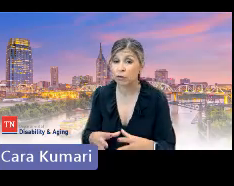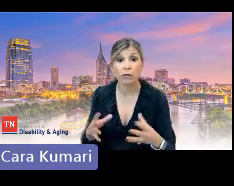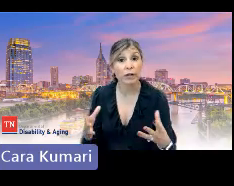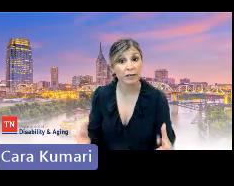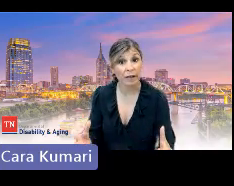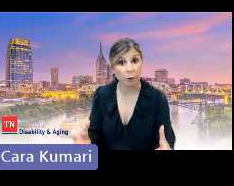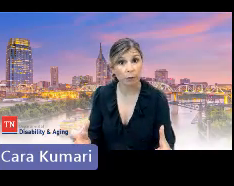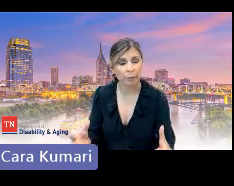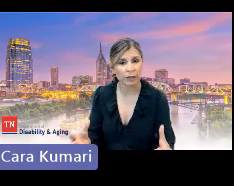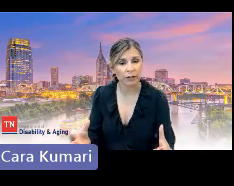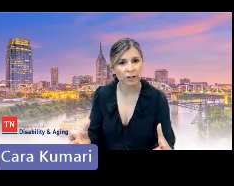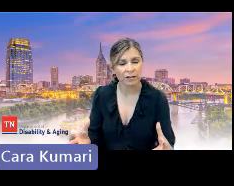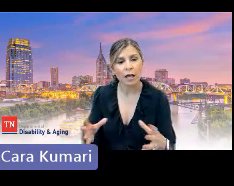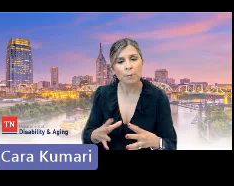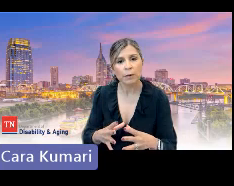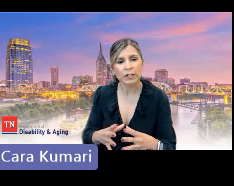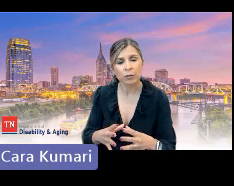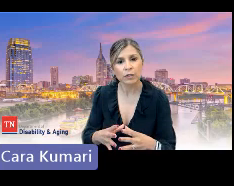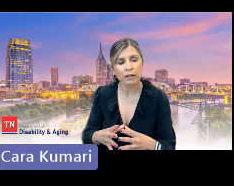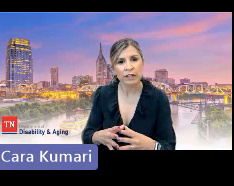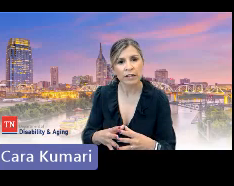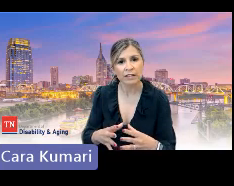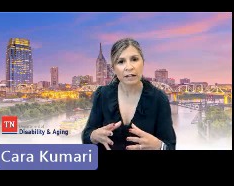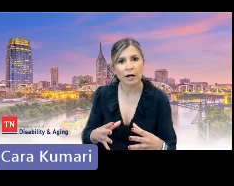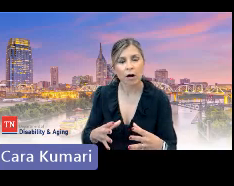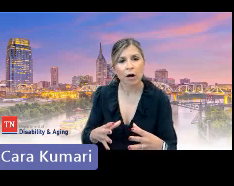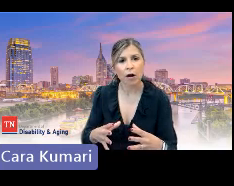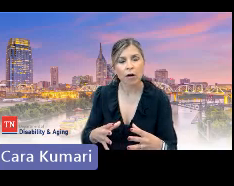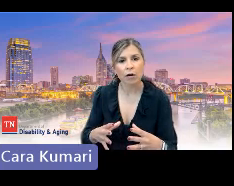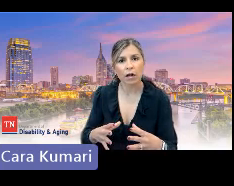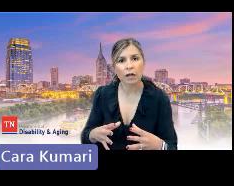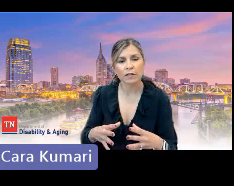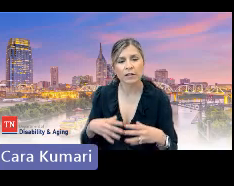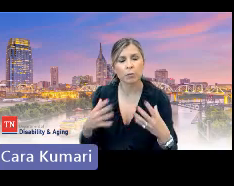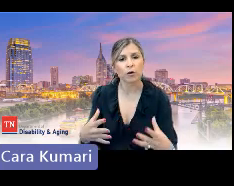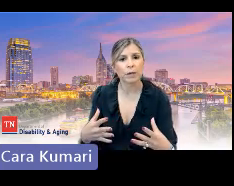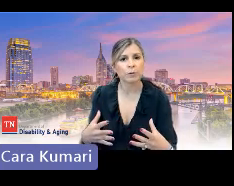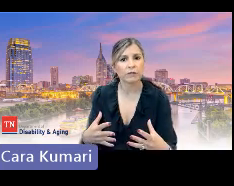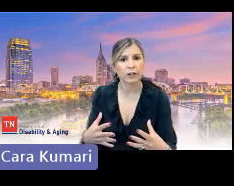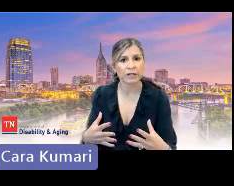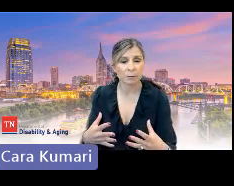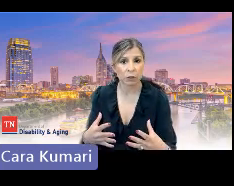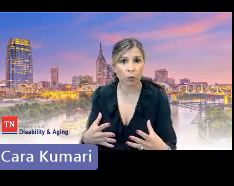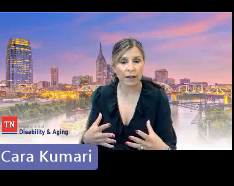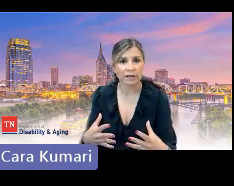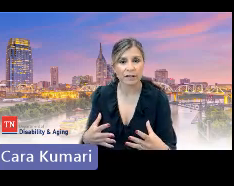They're two very separate populations, but we do a lot of things that are to support people in very similar ways.